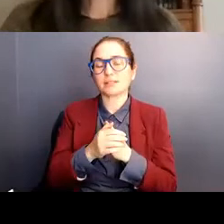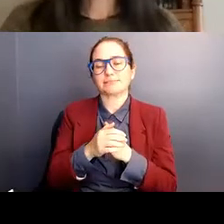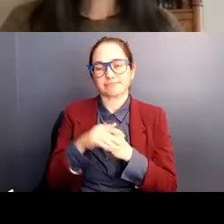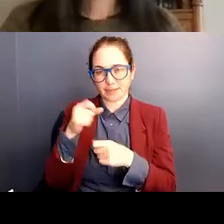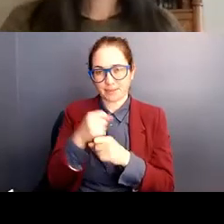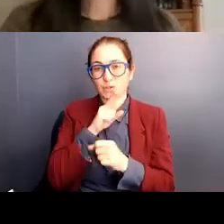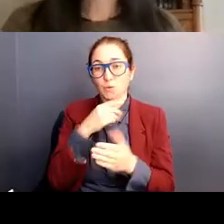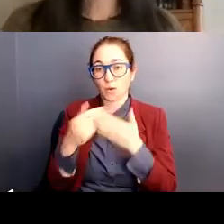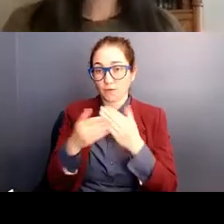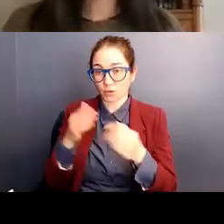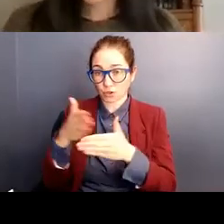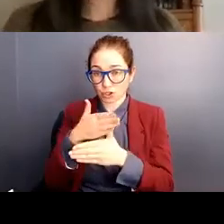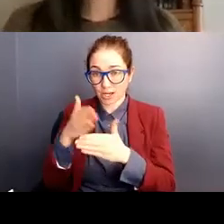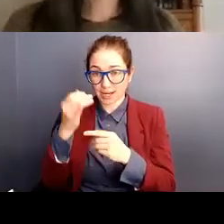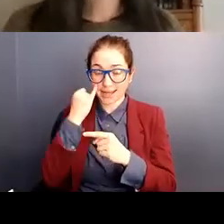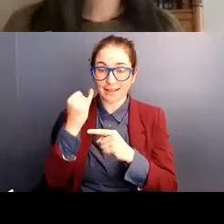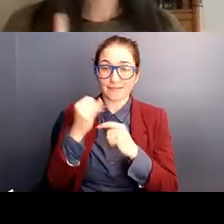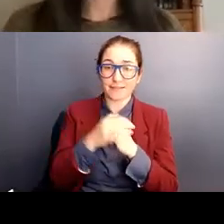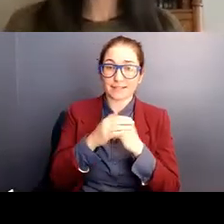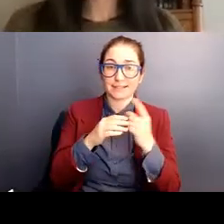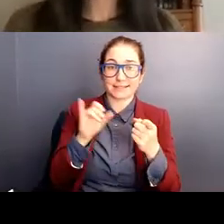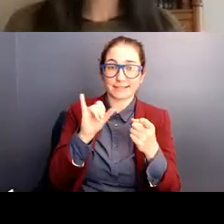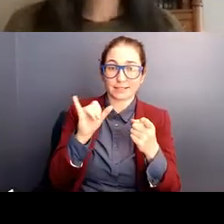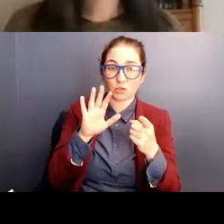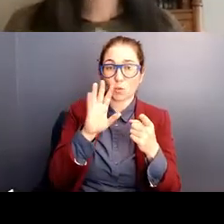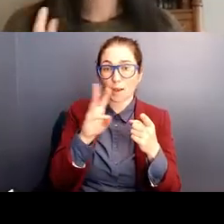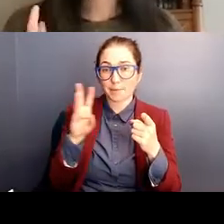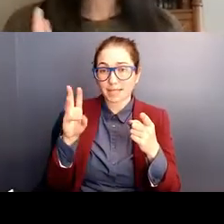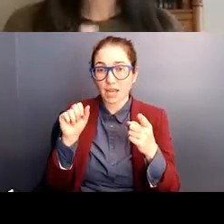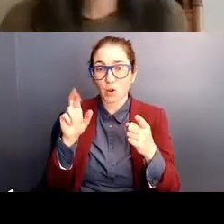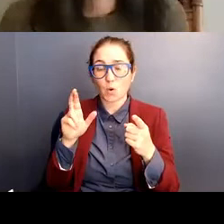sharing, whether it's an eBlast or your website, or even a